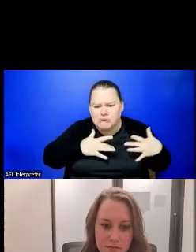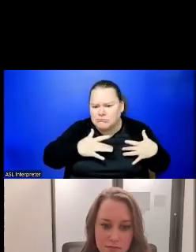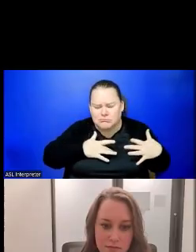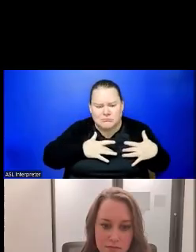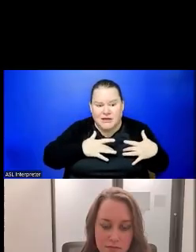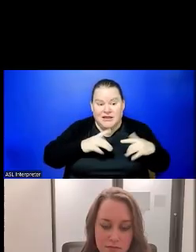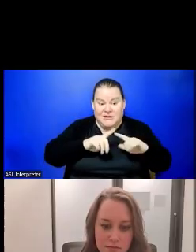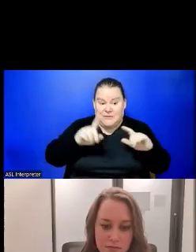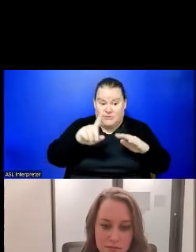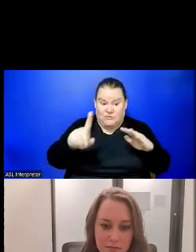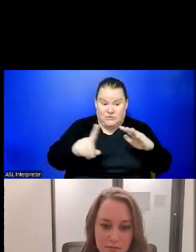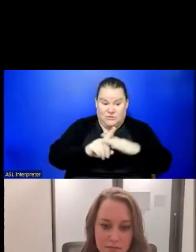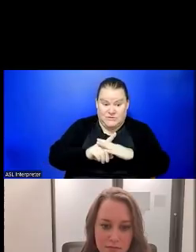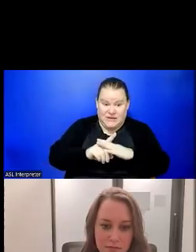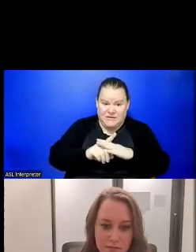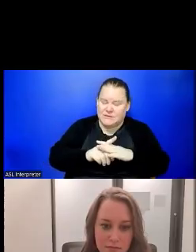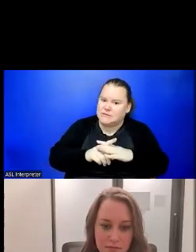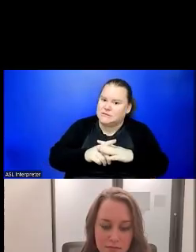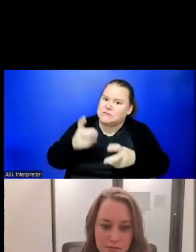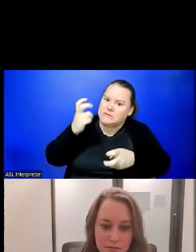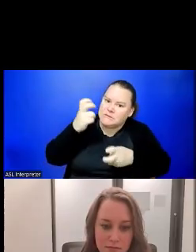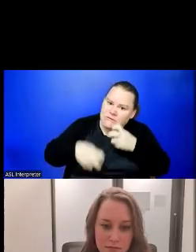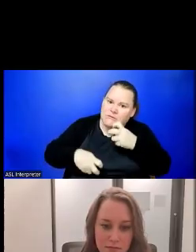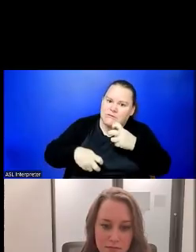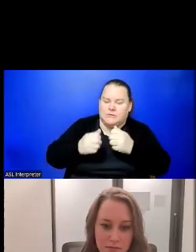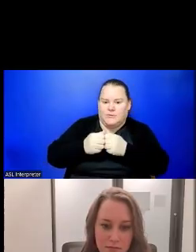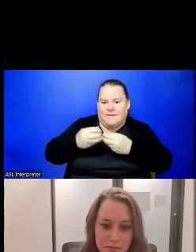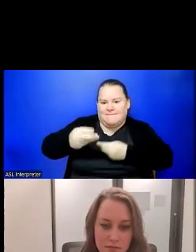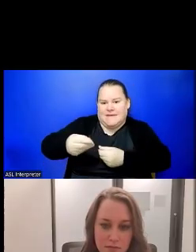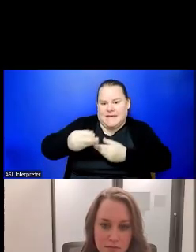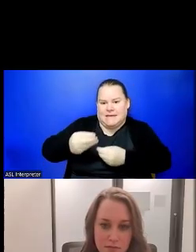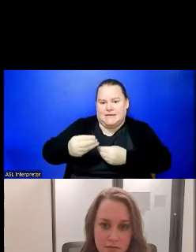difficulty with feeding, so the latching isn't happening.